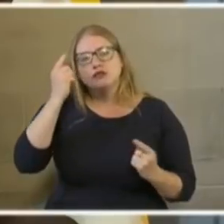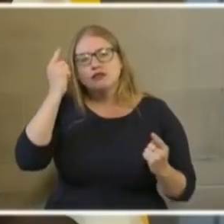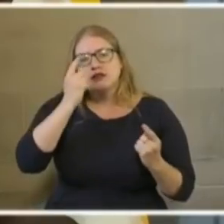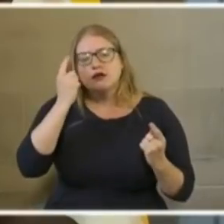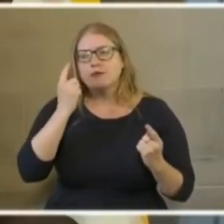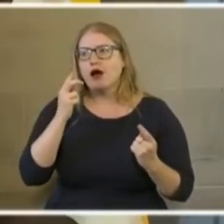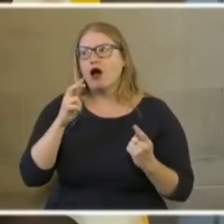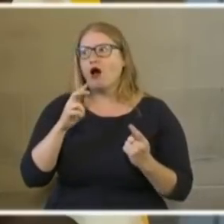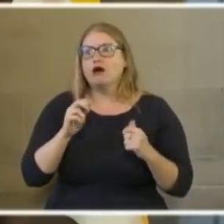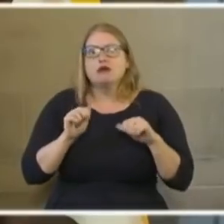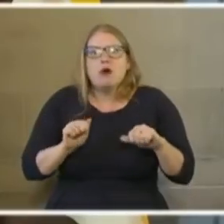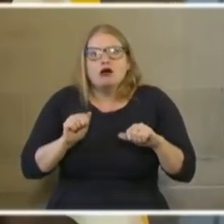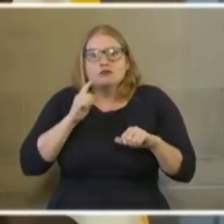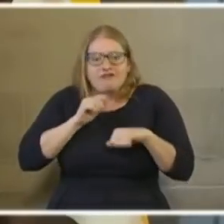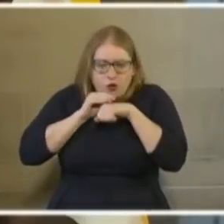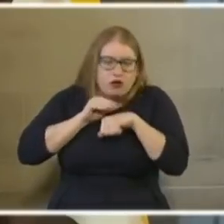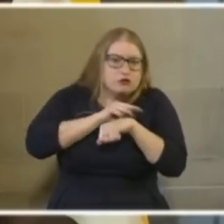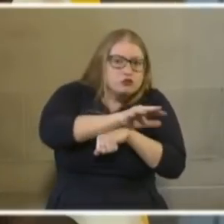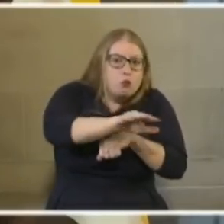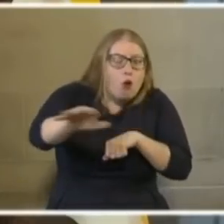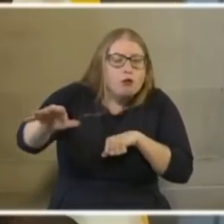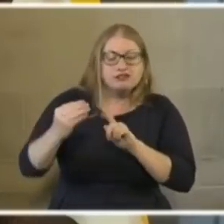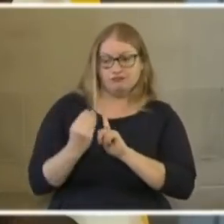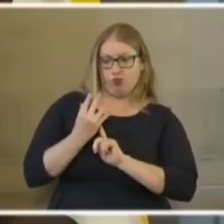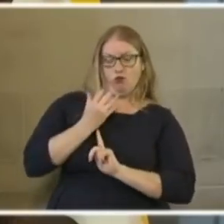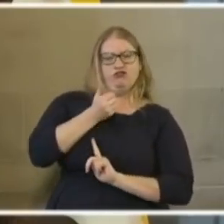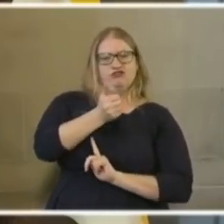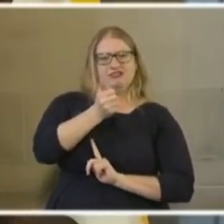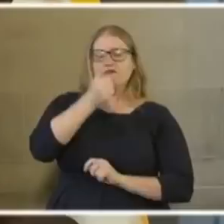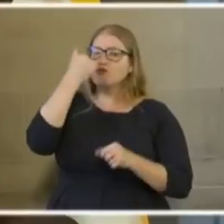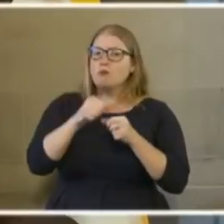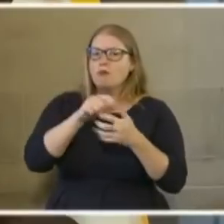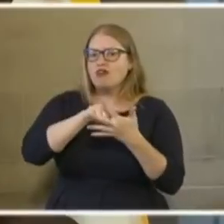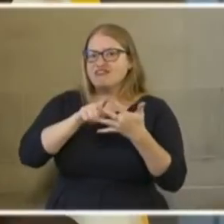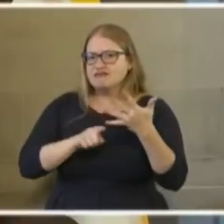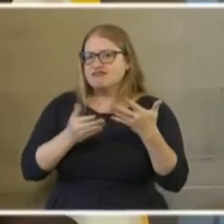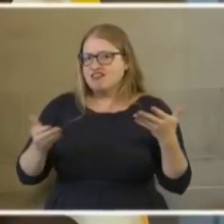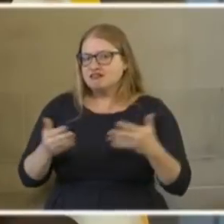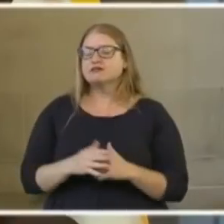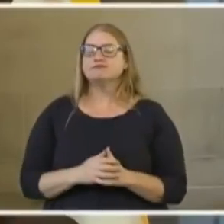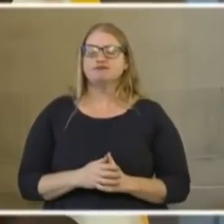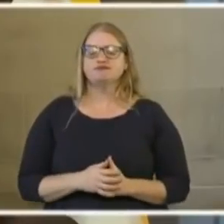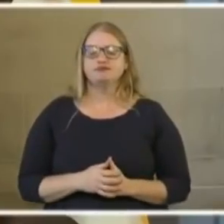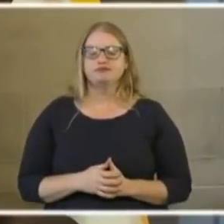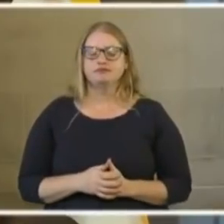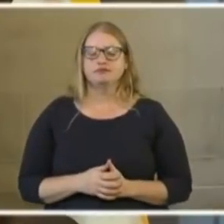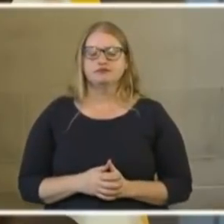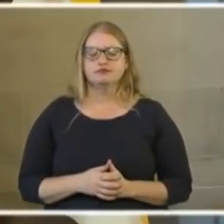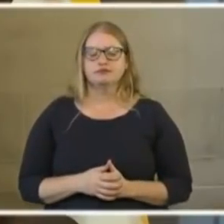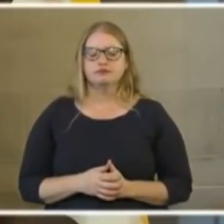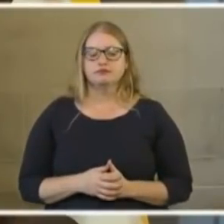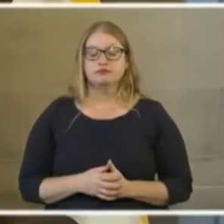HAS A RESPONSIBILITY AND OPPORTUNITY TO PROTECT THE COMMUNITY'S HEALTH. WHEN YOU THINK ABOUT THE RISK